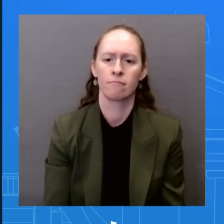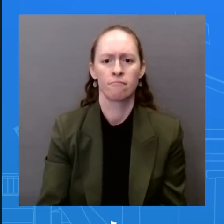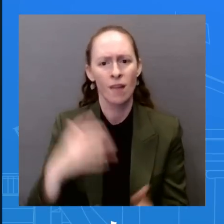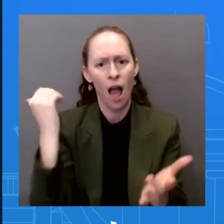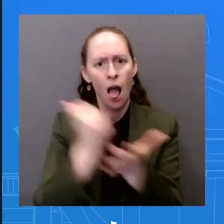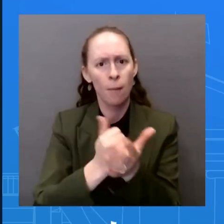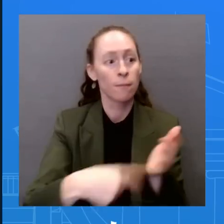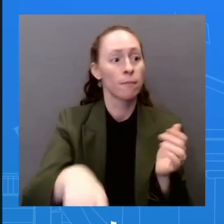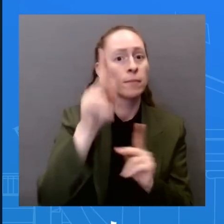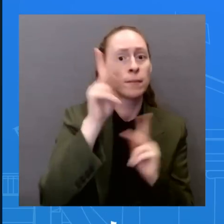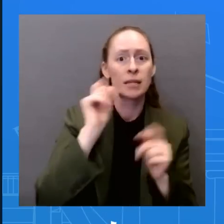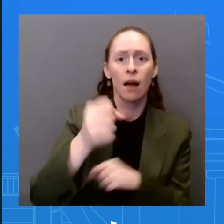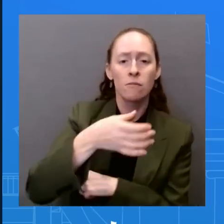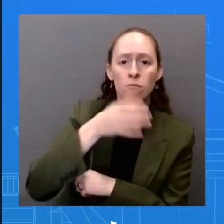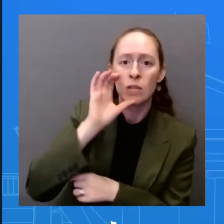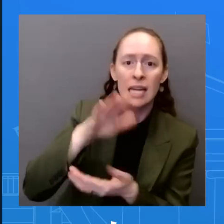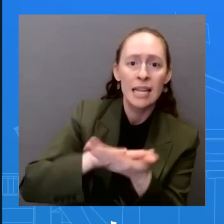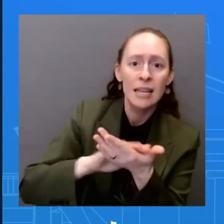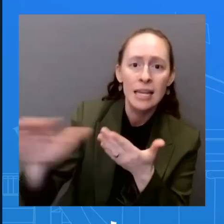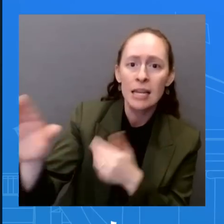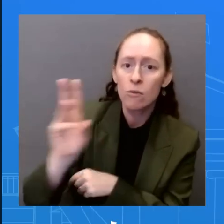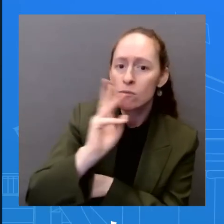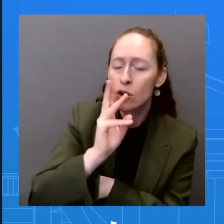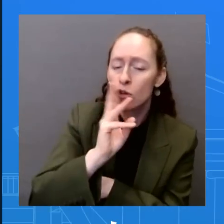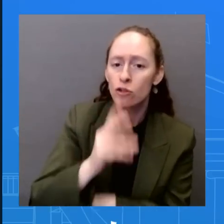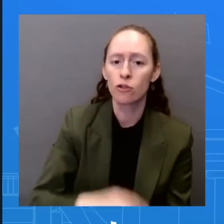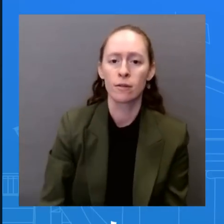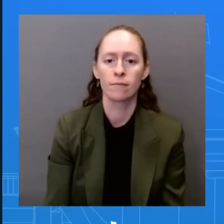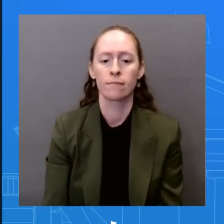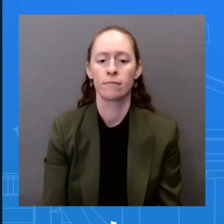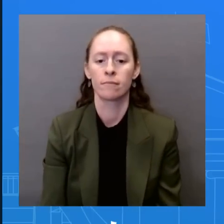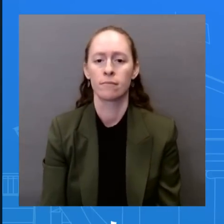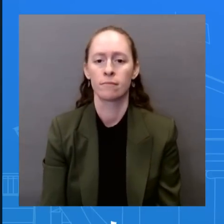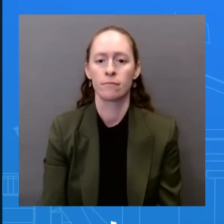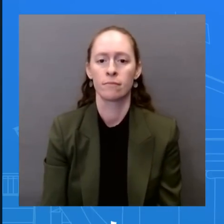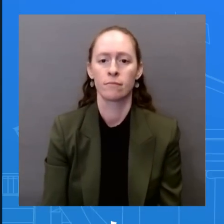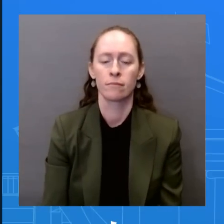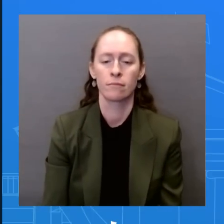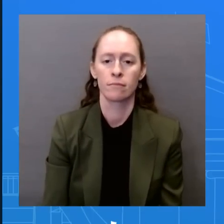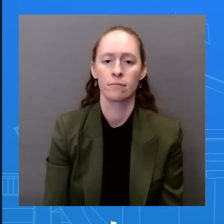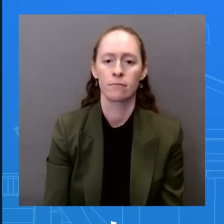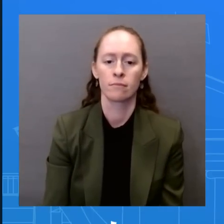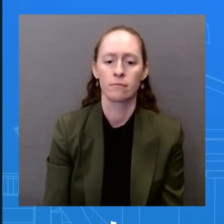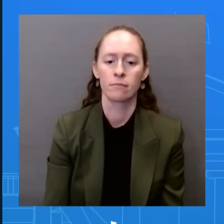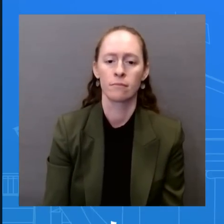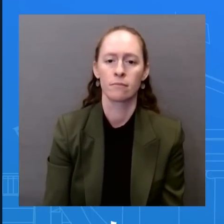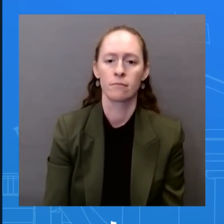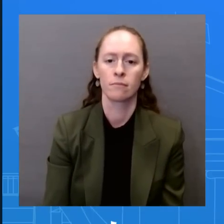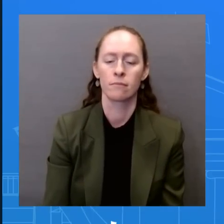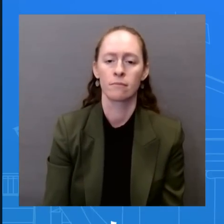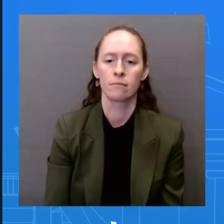to date that we have done: 5.6 million bottles of water have been distributed at state-run sites to date.